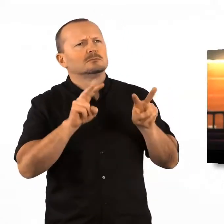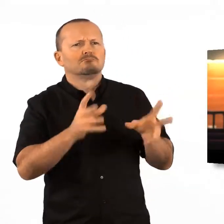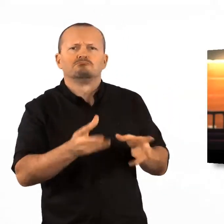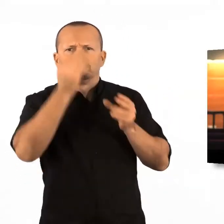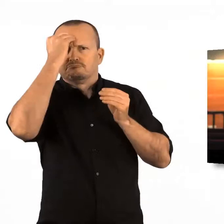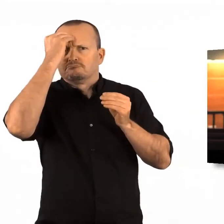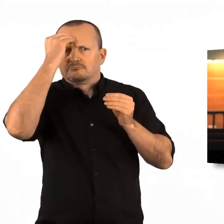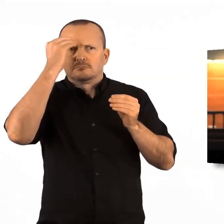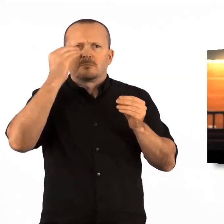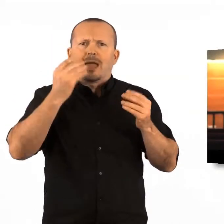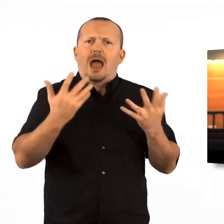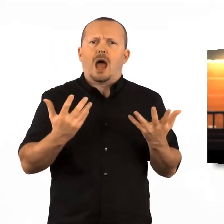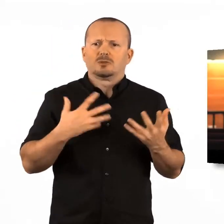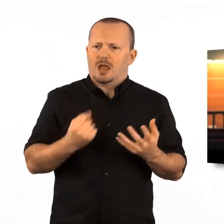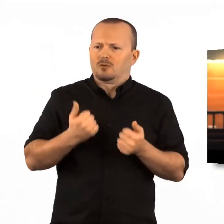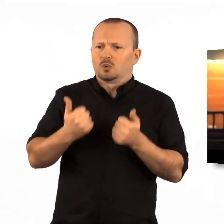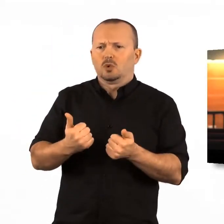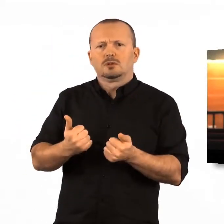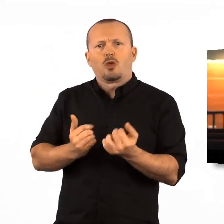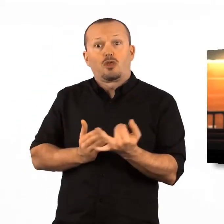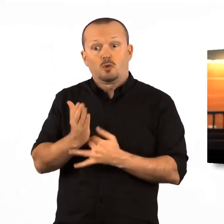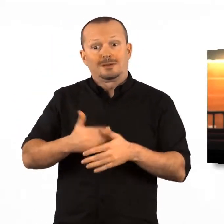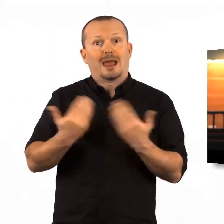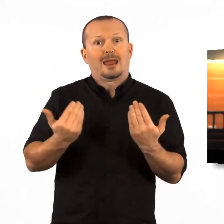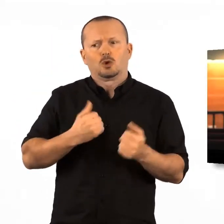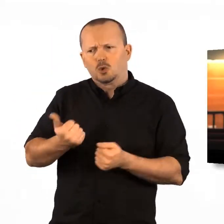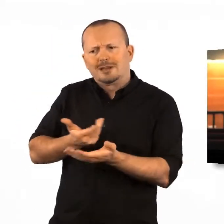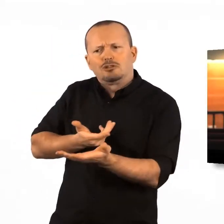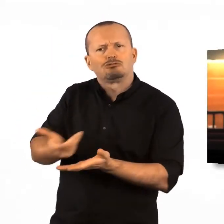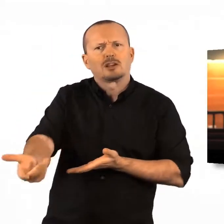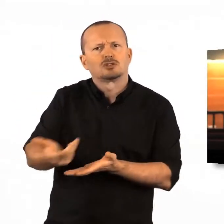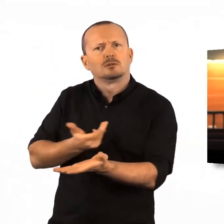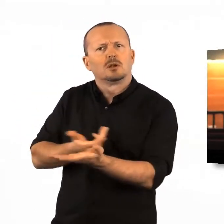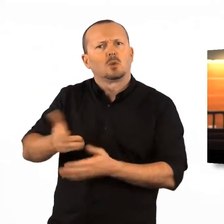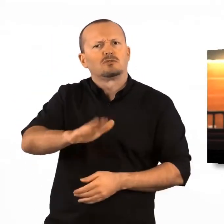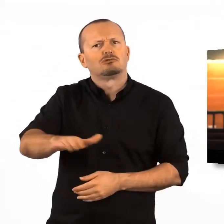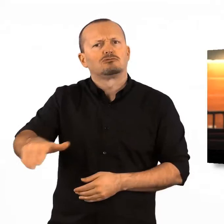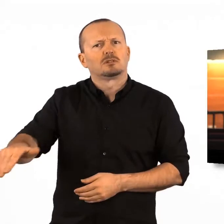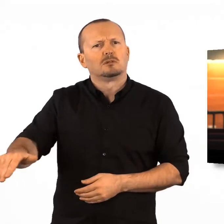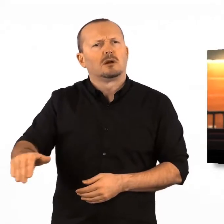to do interactions with their children during the day. That they feel its not something